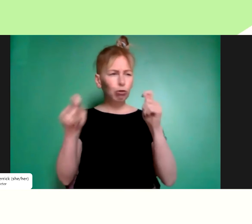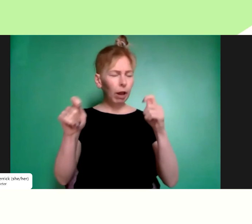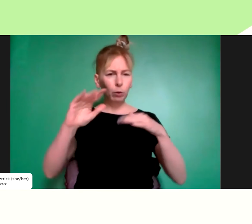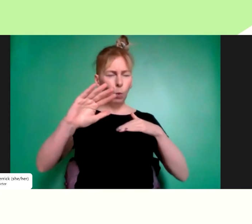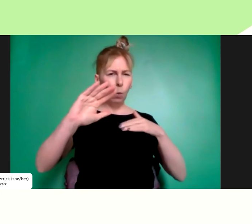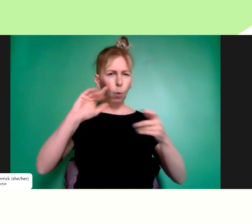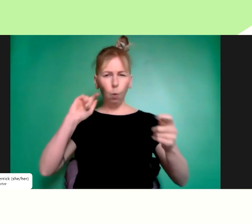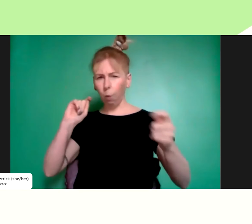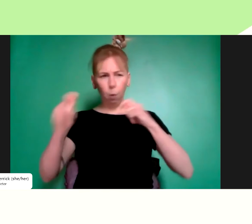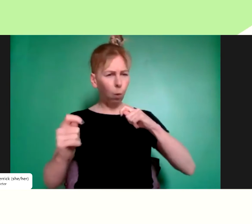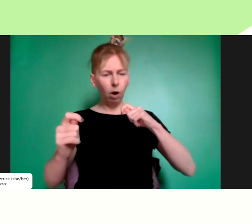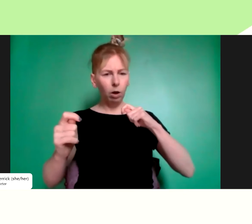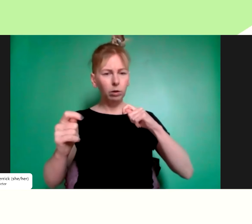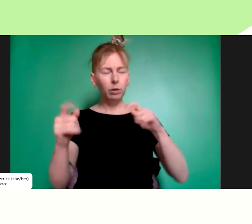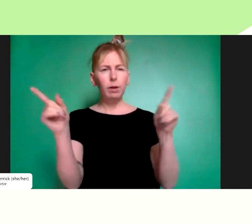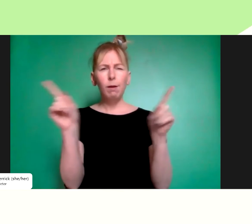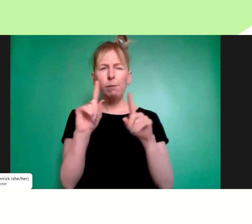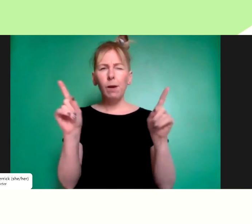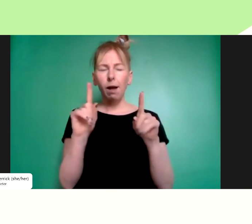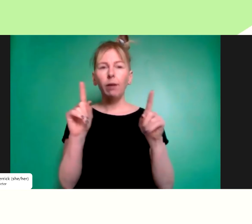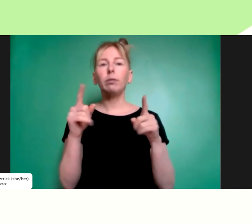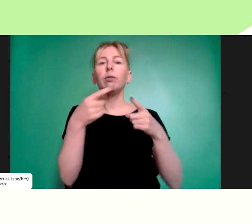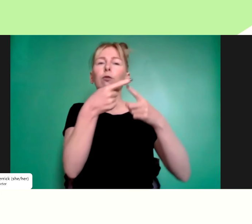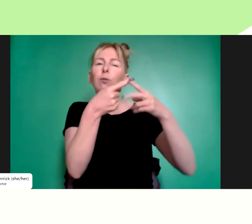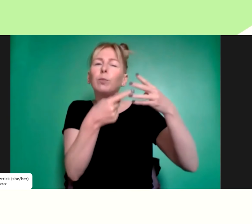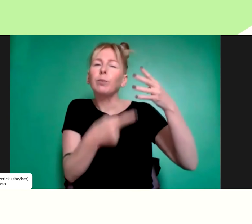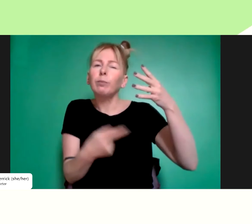And I'm just going to briefly talk through a few of them.